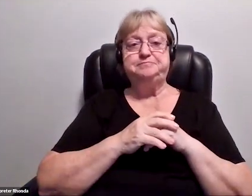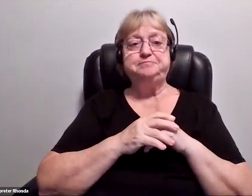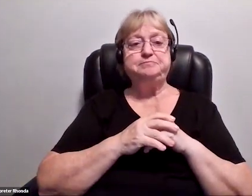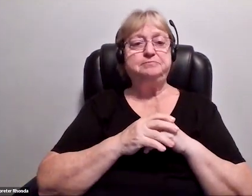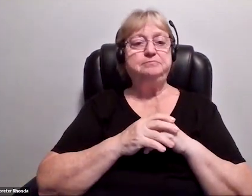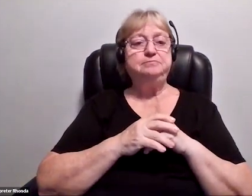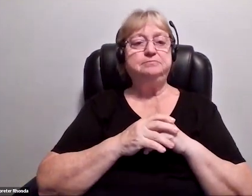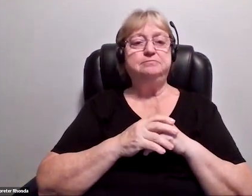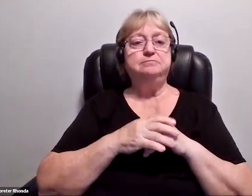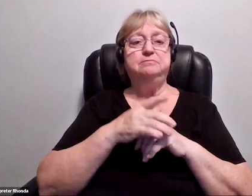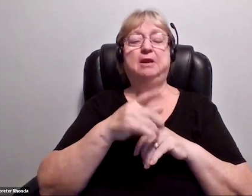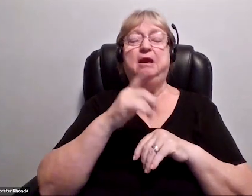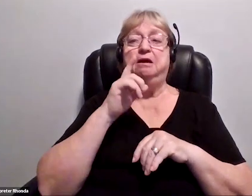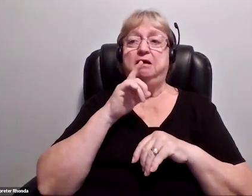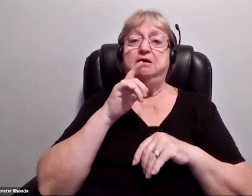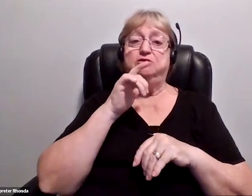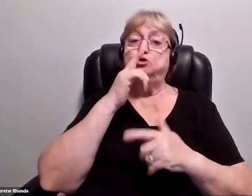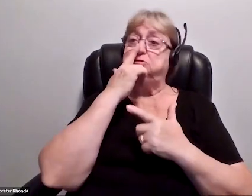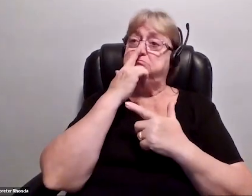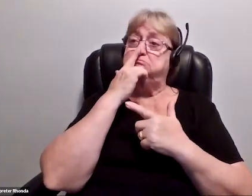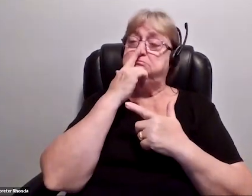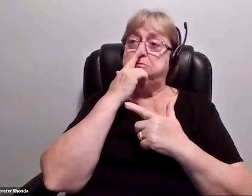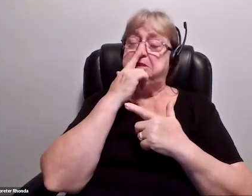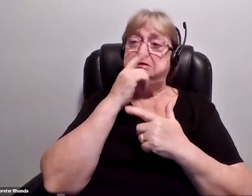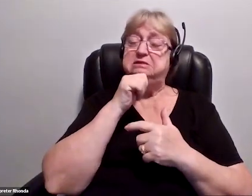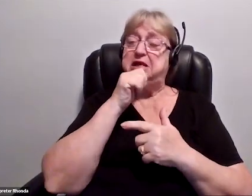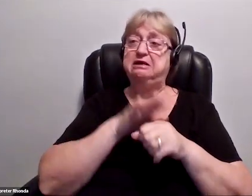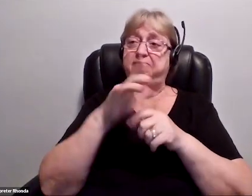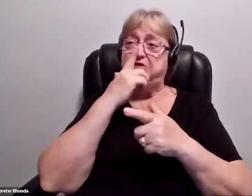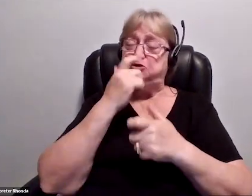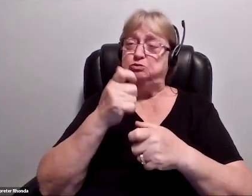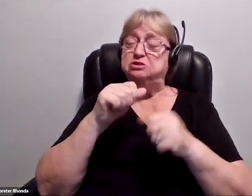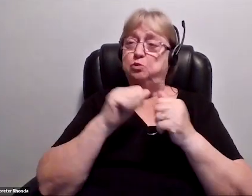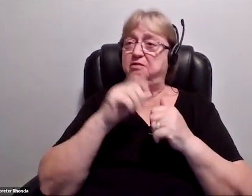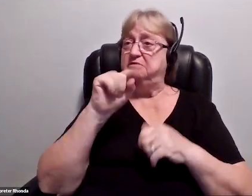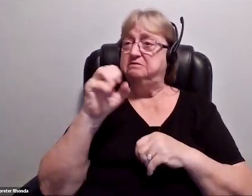There is a lack of interest among young people in STEM jobs after compulsory schooling.